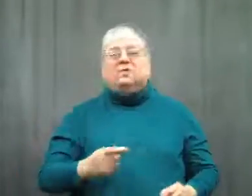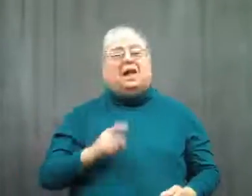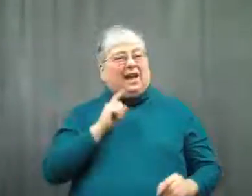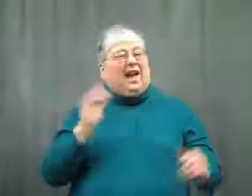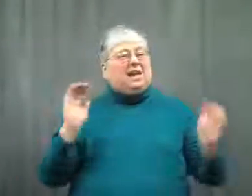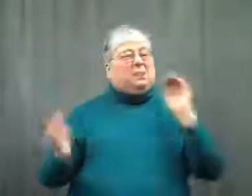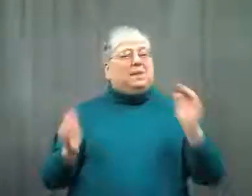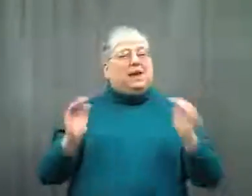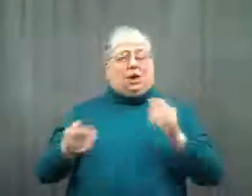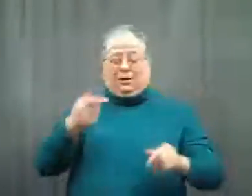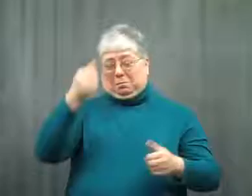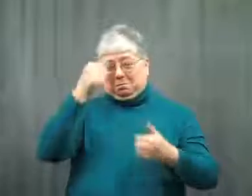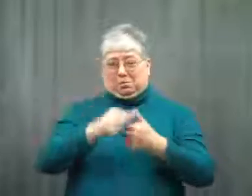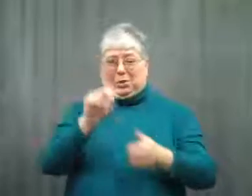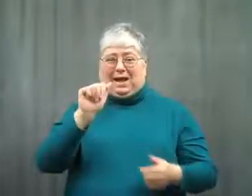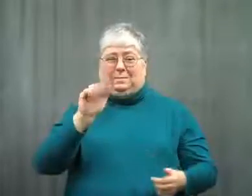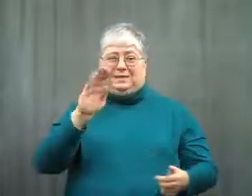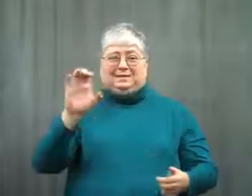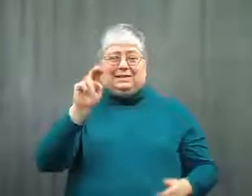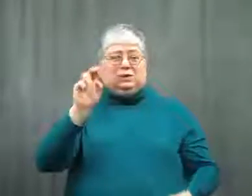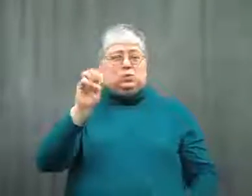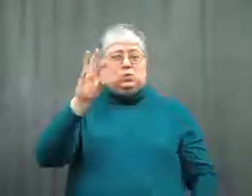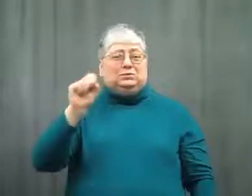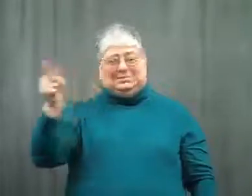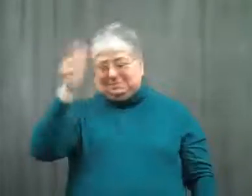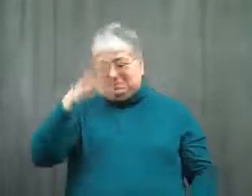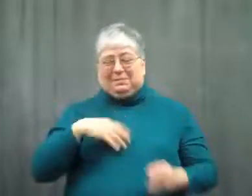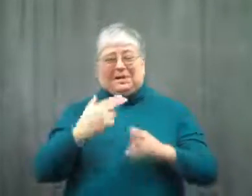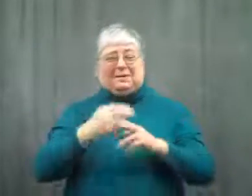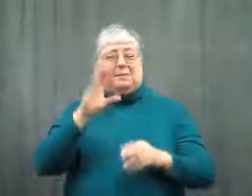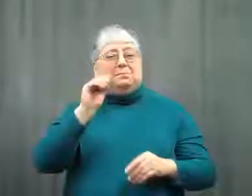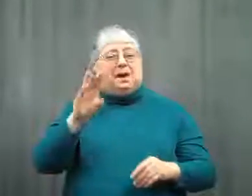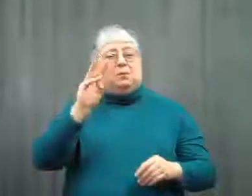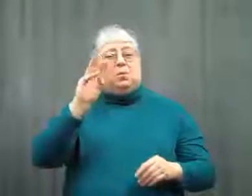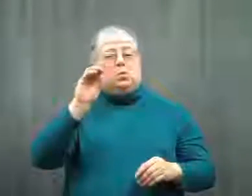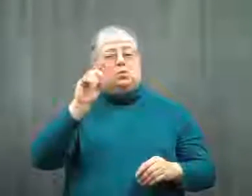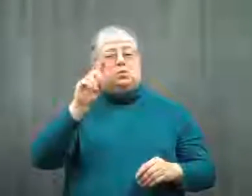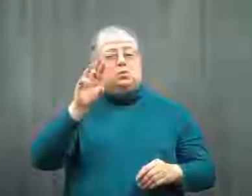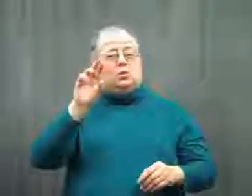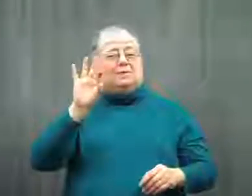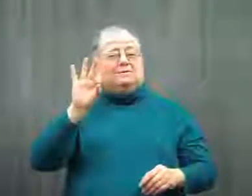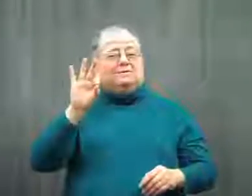In comparison, remember ABC newsman Bob Woodruff?